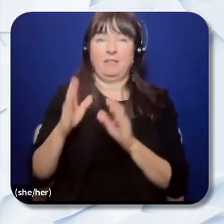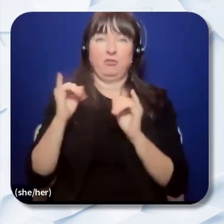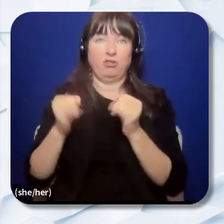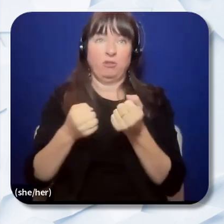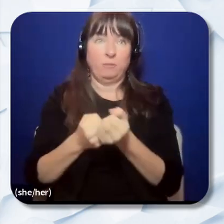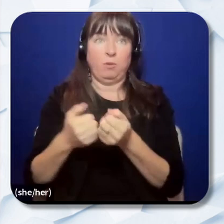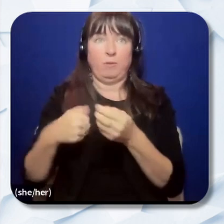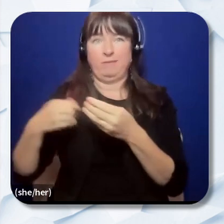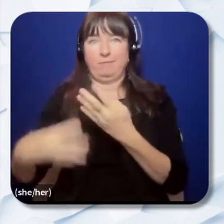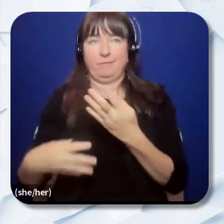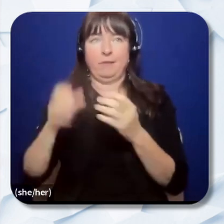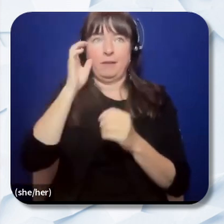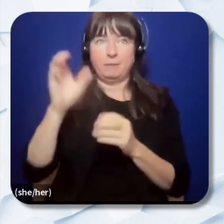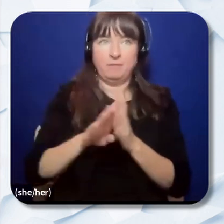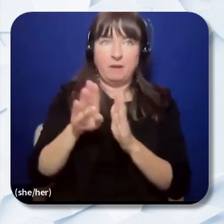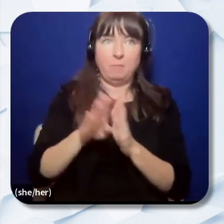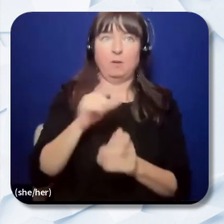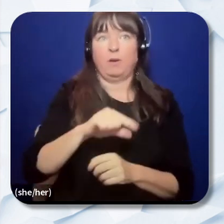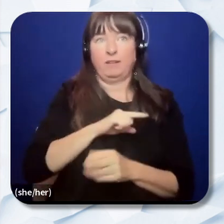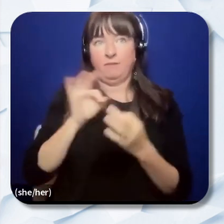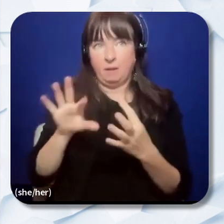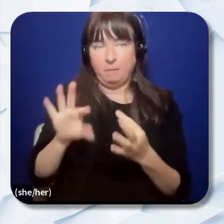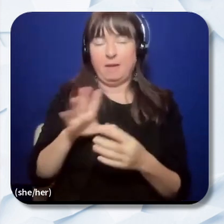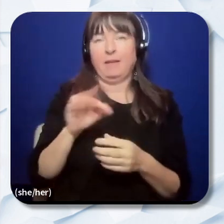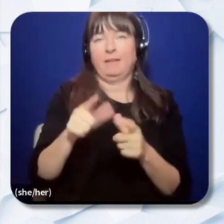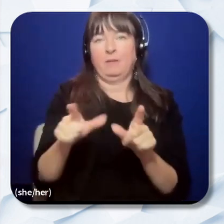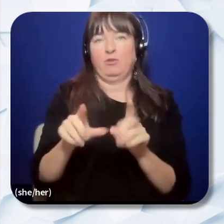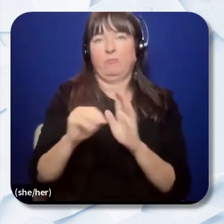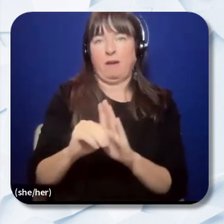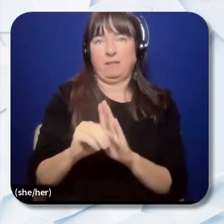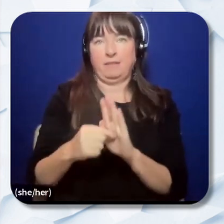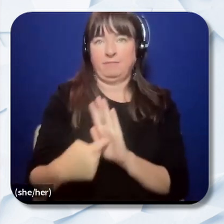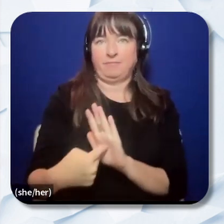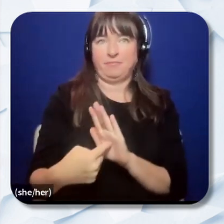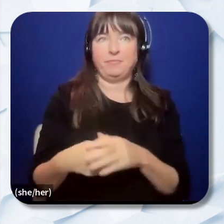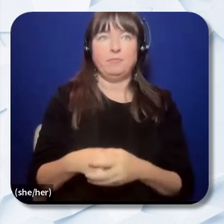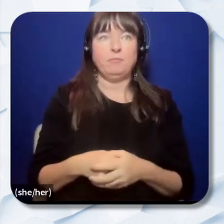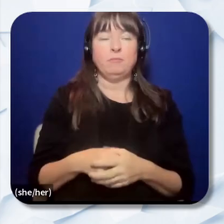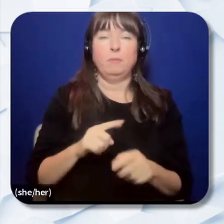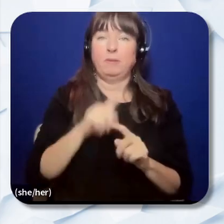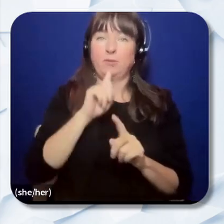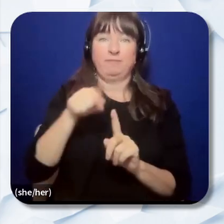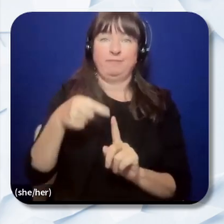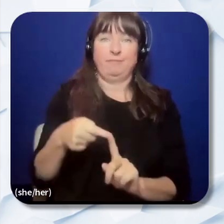development quality of feedback and language modeling. At its core the system of CLASS is